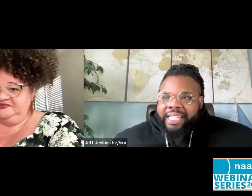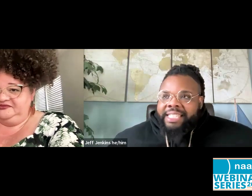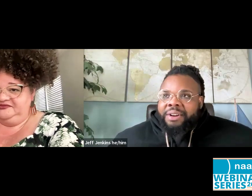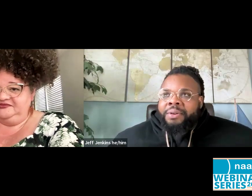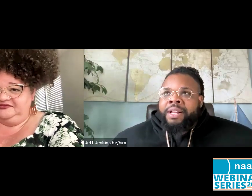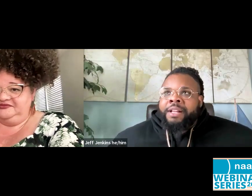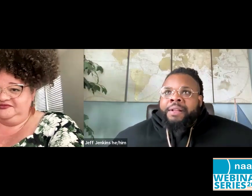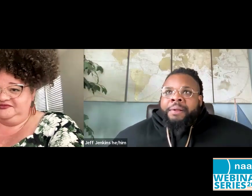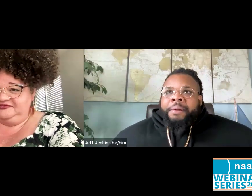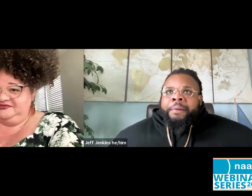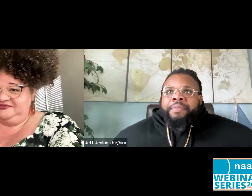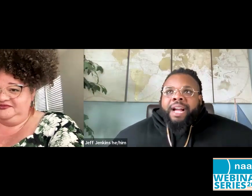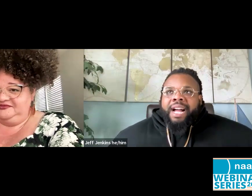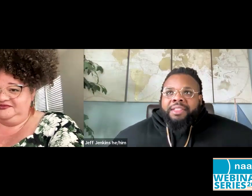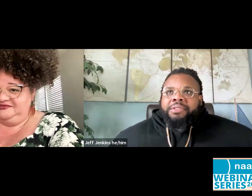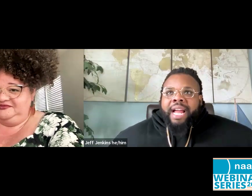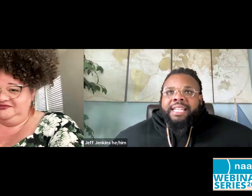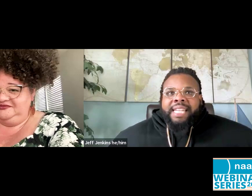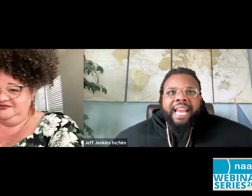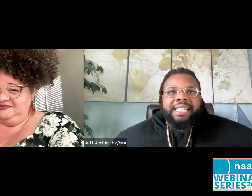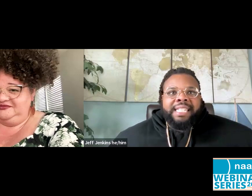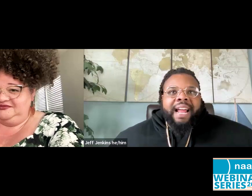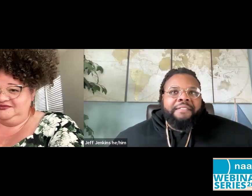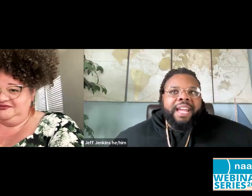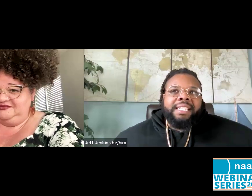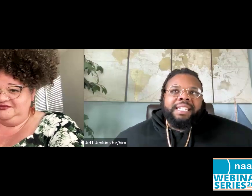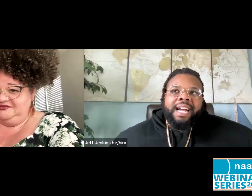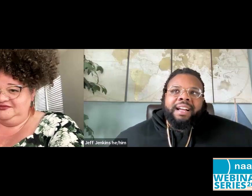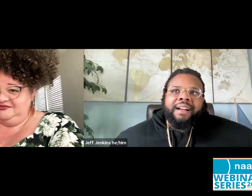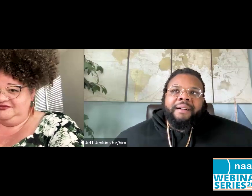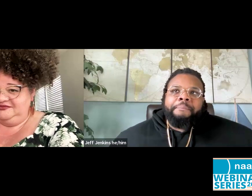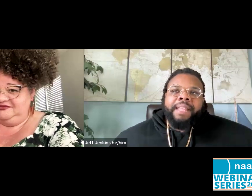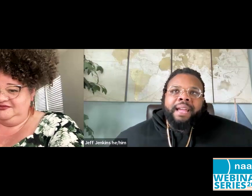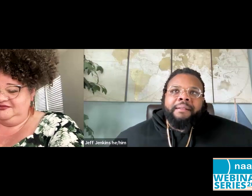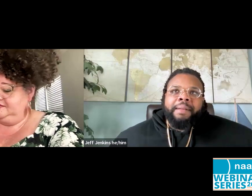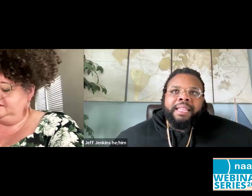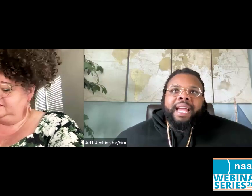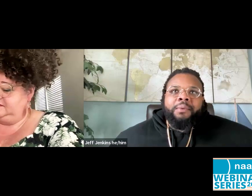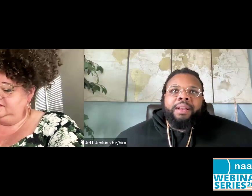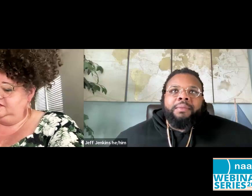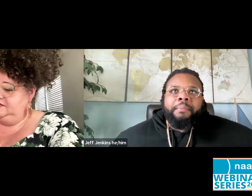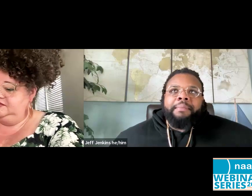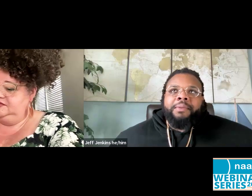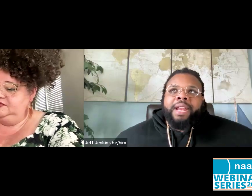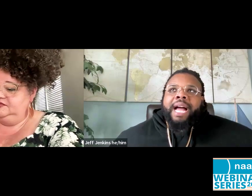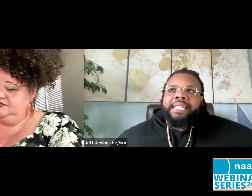And so those are like the challenges that I faced. But then what made me realize,